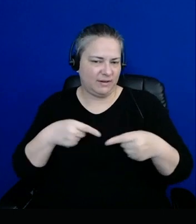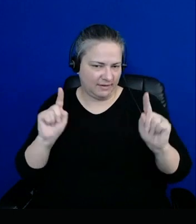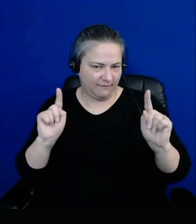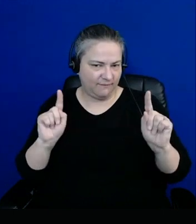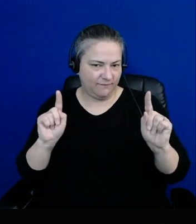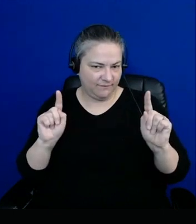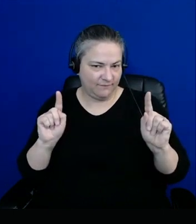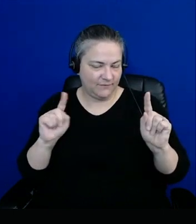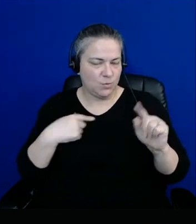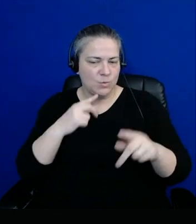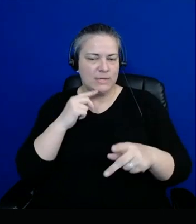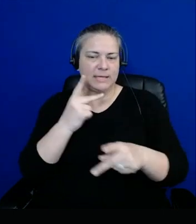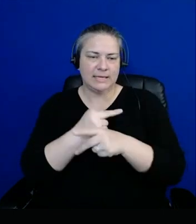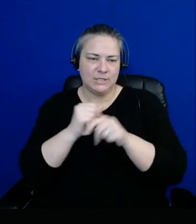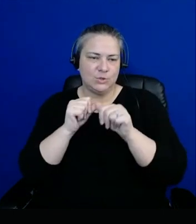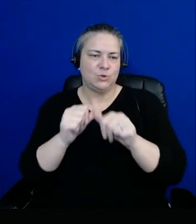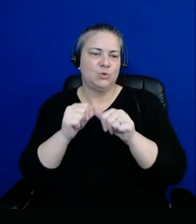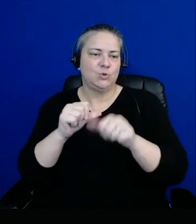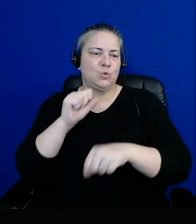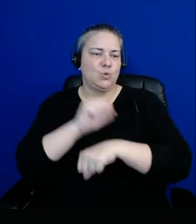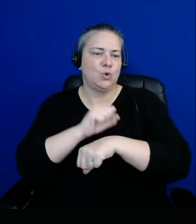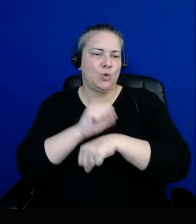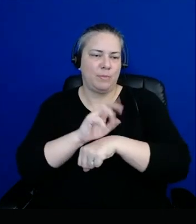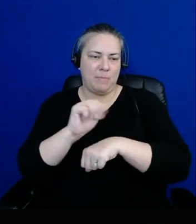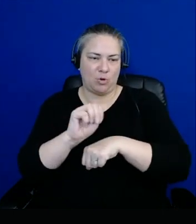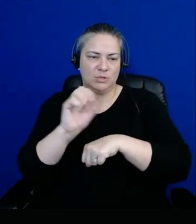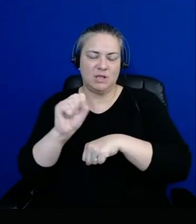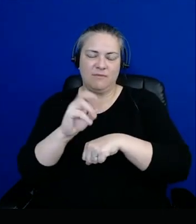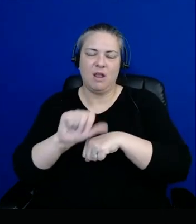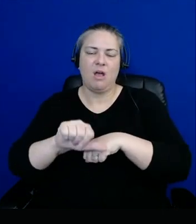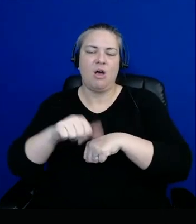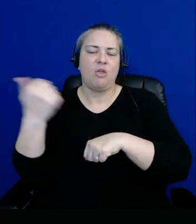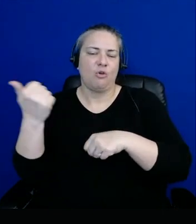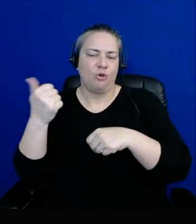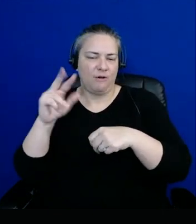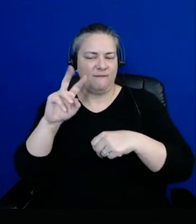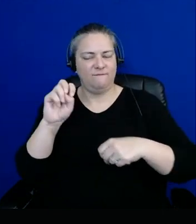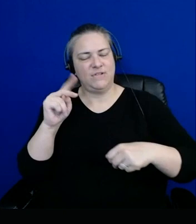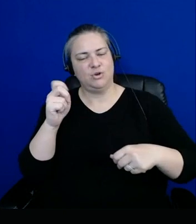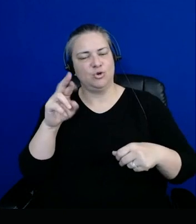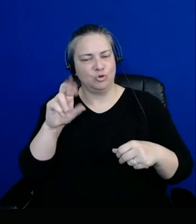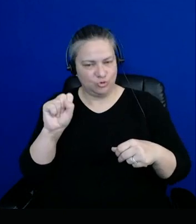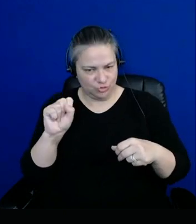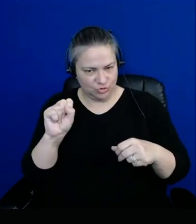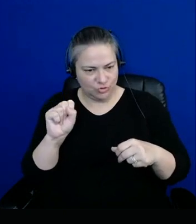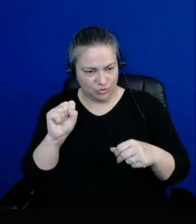We will continue with working with Microsoft and other vendors,